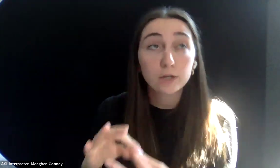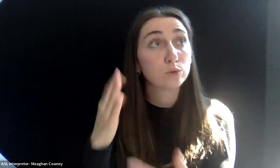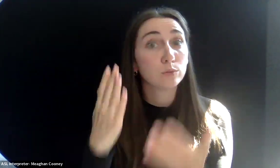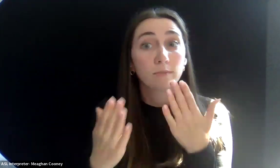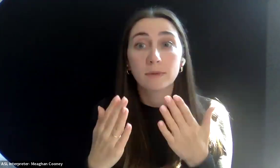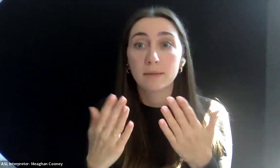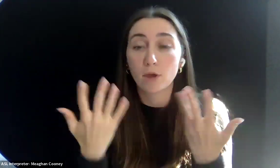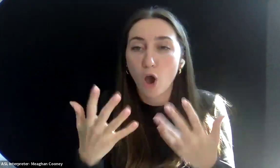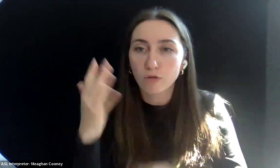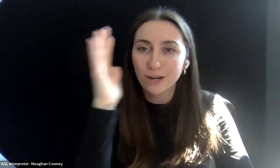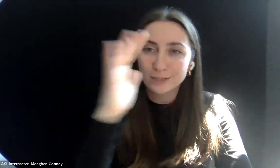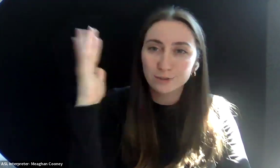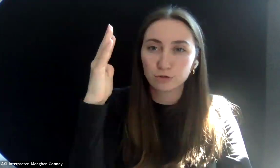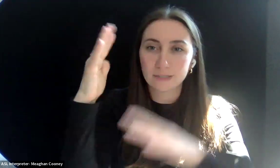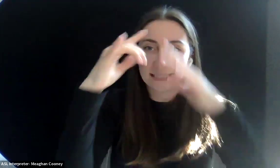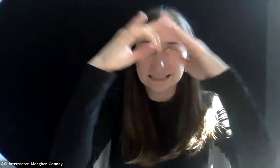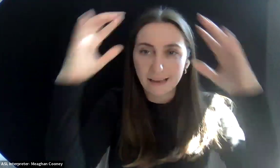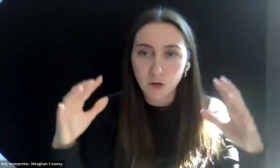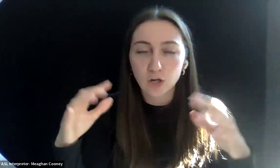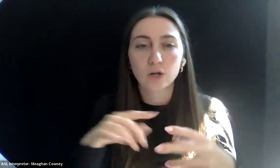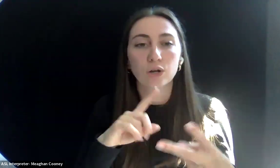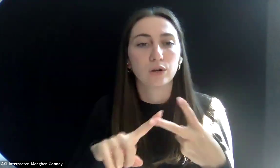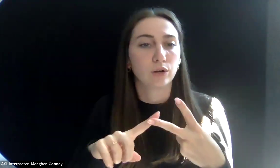existing tree cover or existing impervious area.